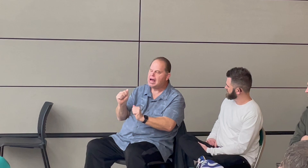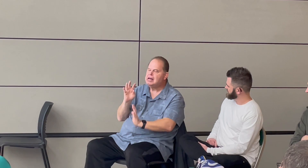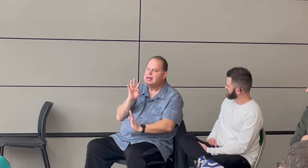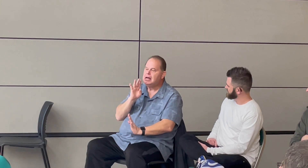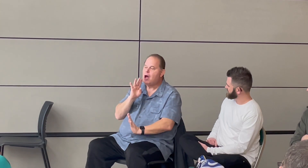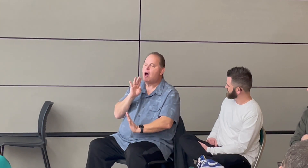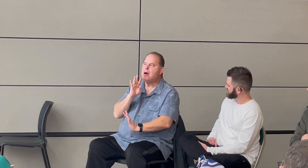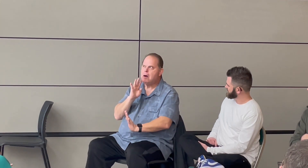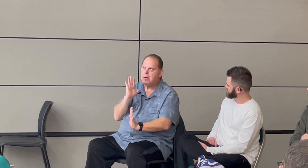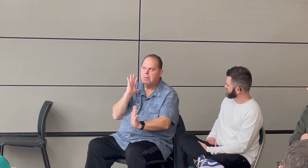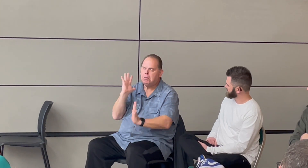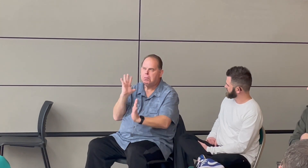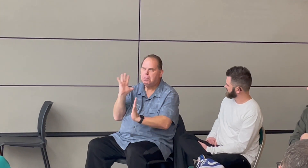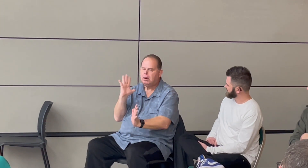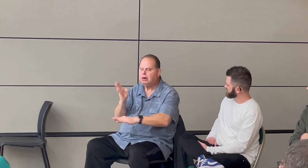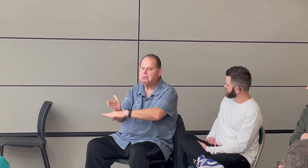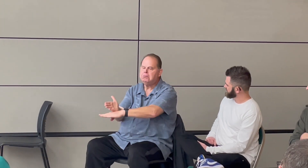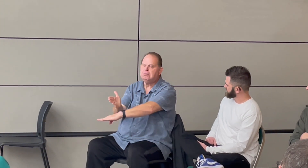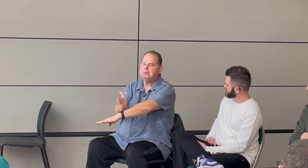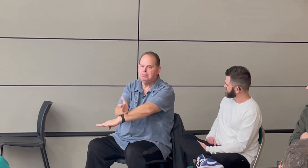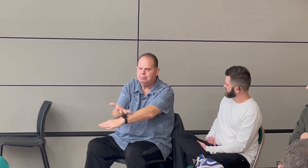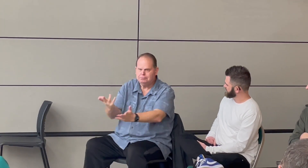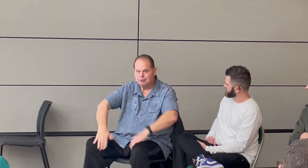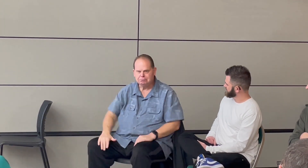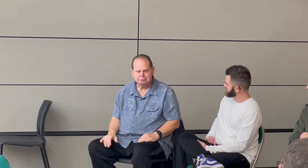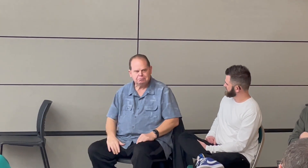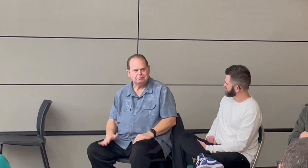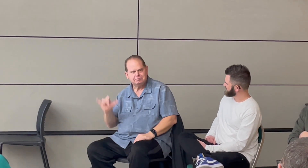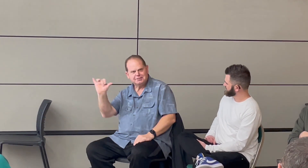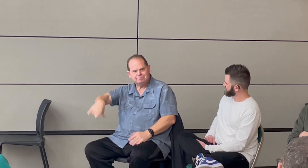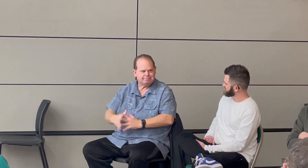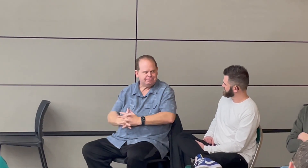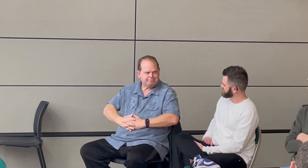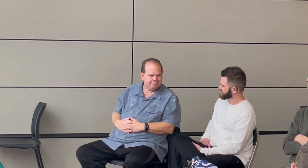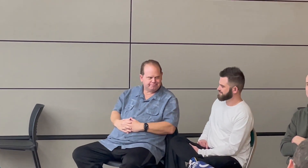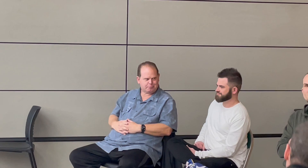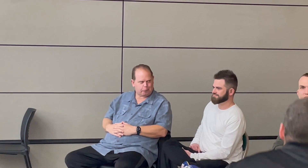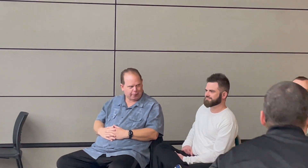so I still think I'm also improving my speech over the last little bit and it has gotten a bit better